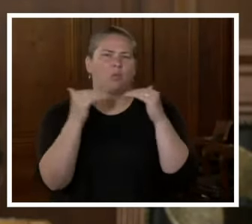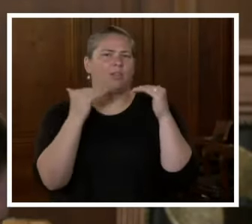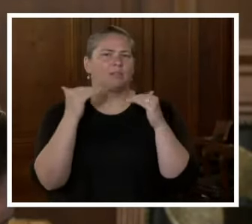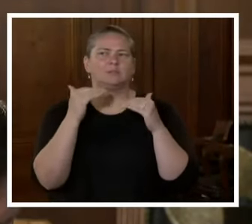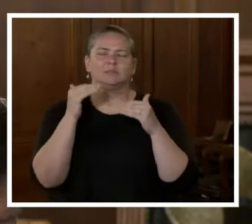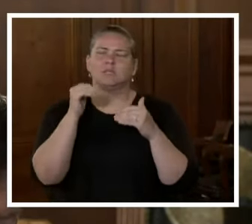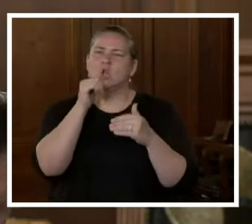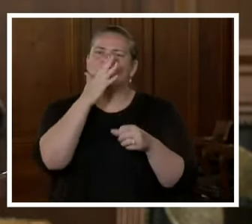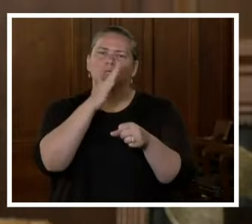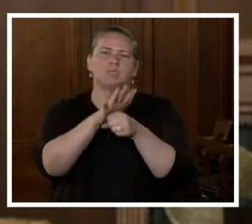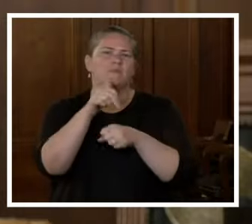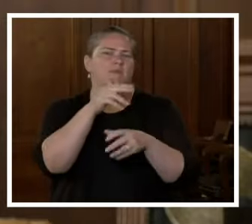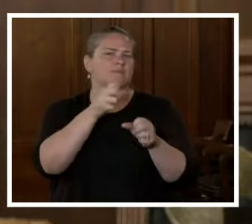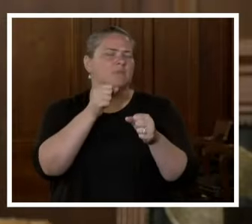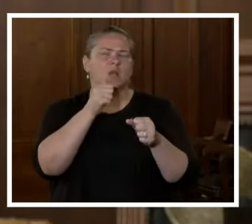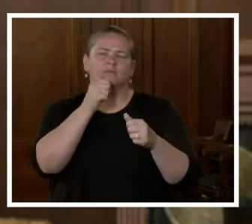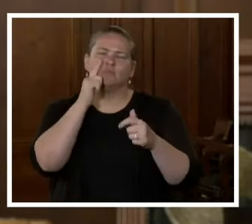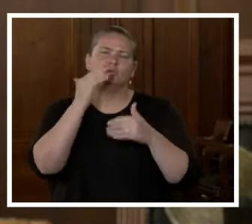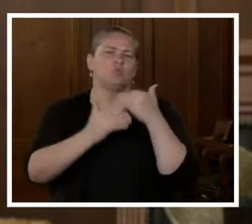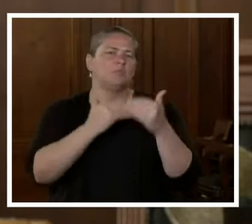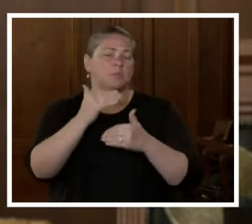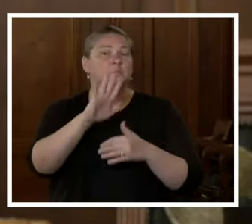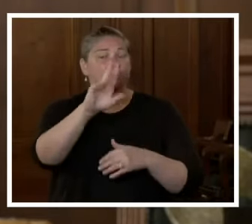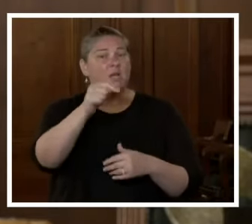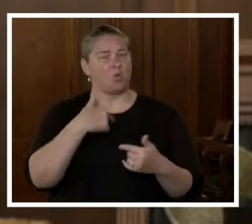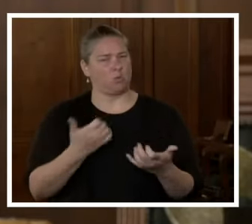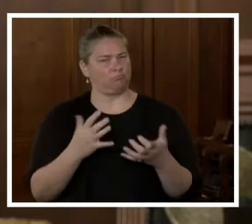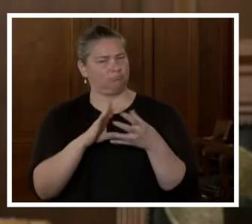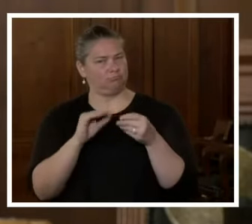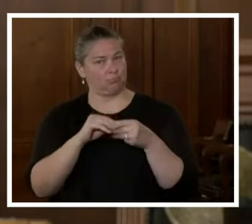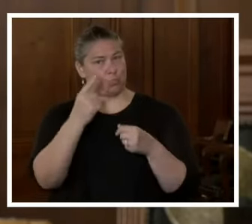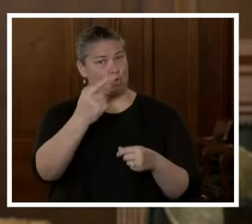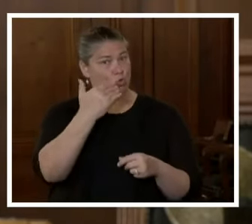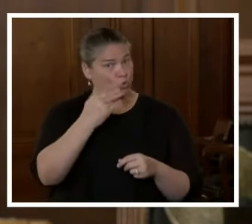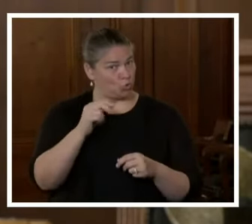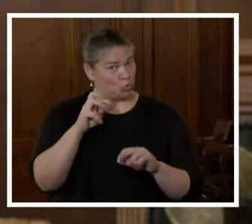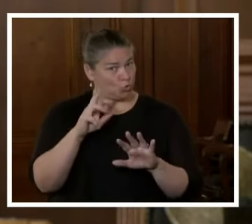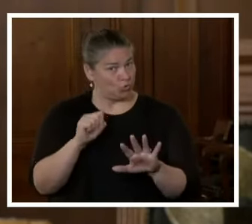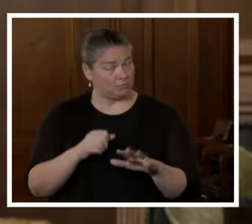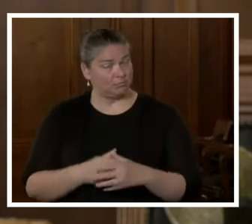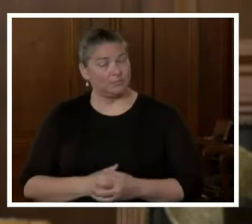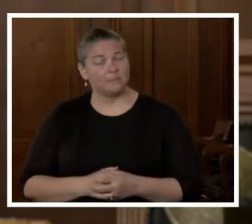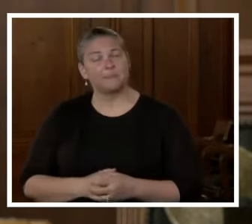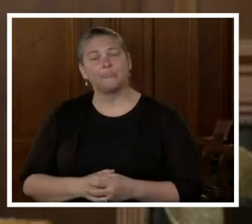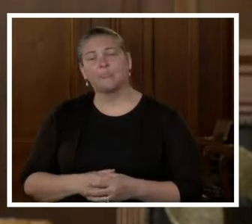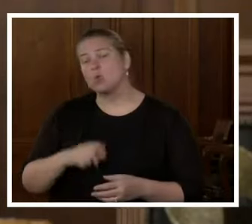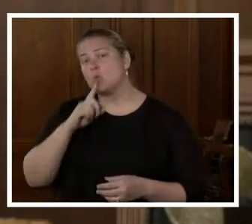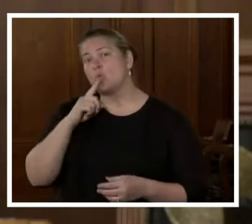SEEN FROM COMMITMENTS FROM